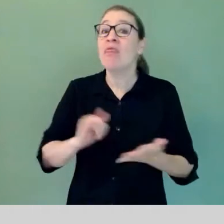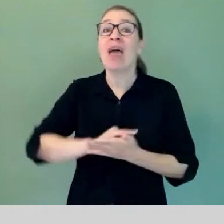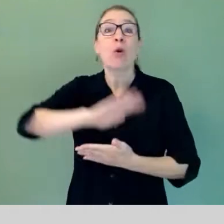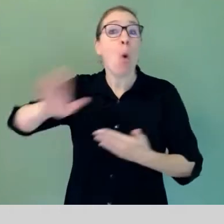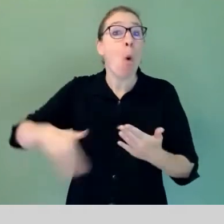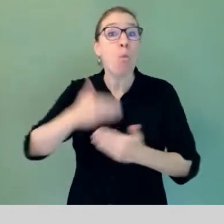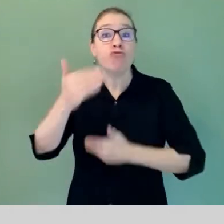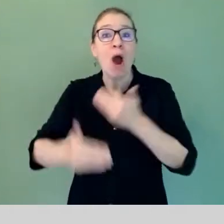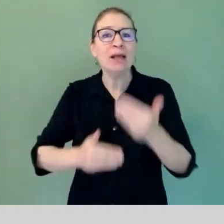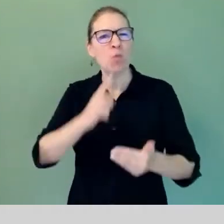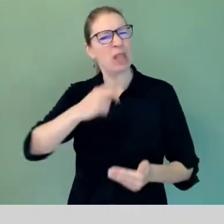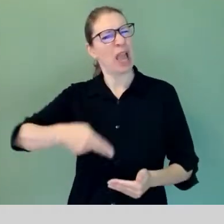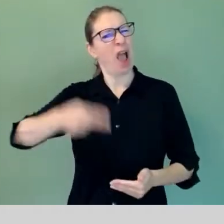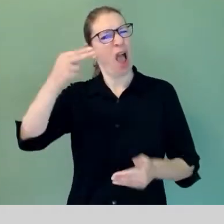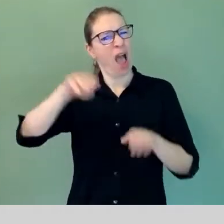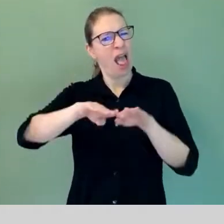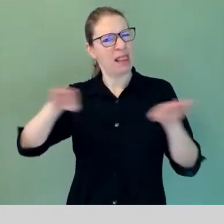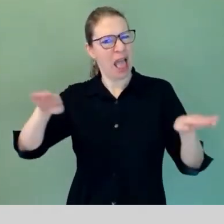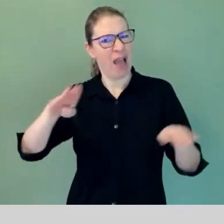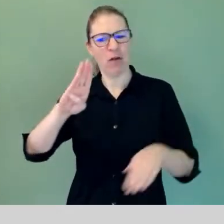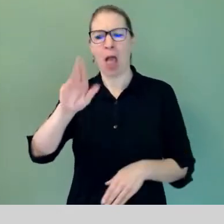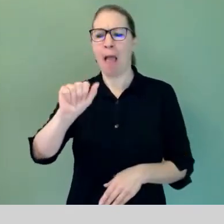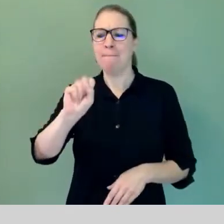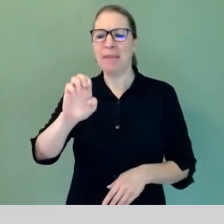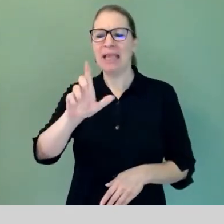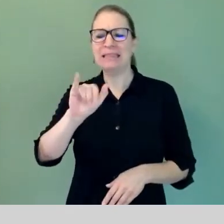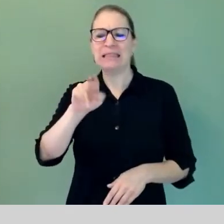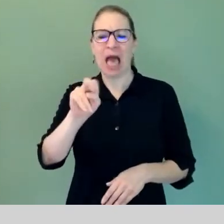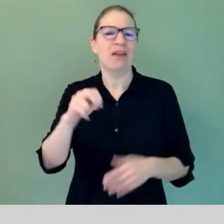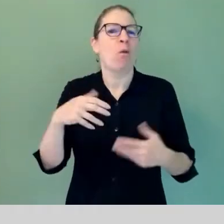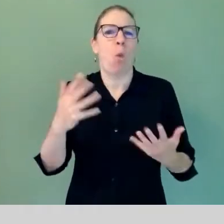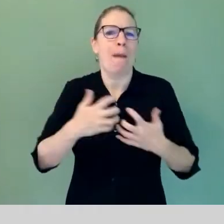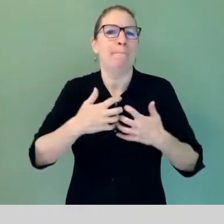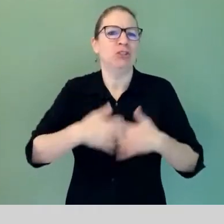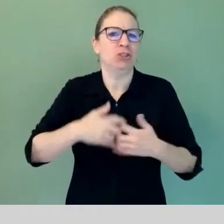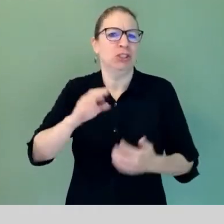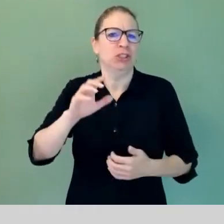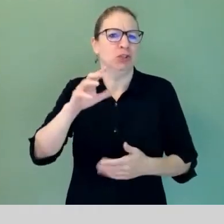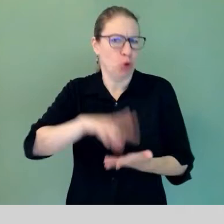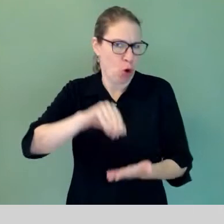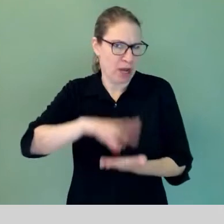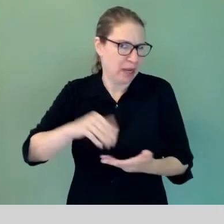So this entire process is more of a high level of baseline of what machine learning is.